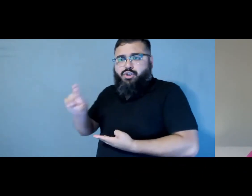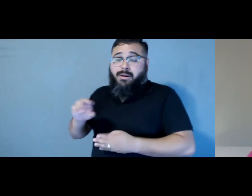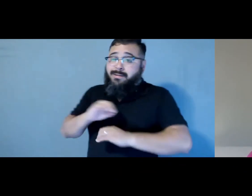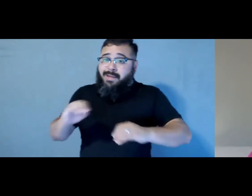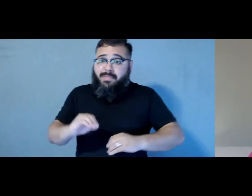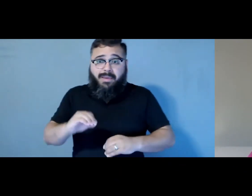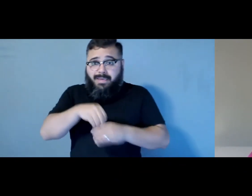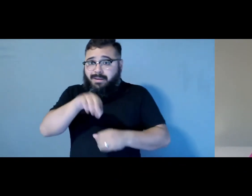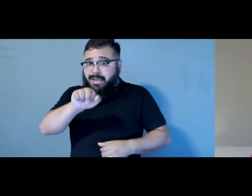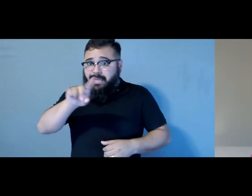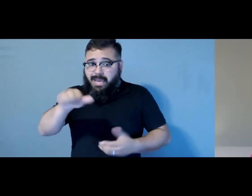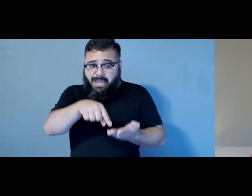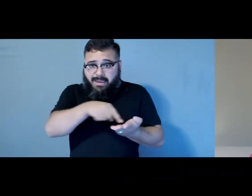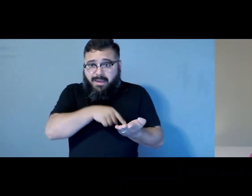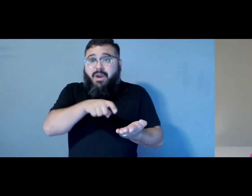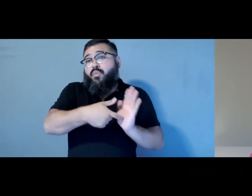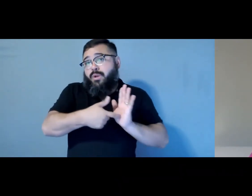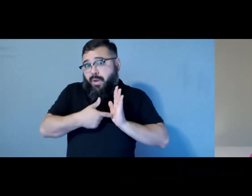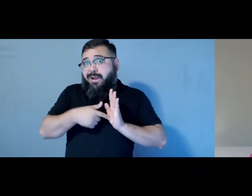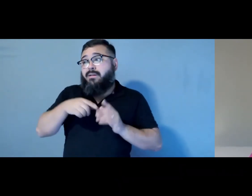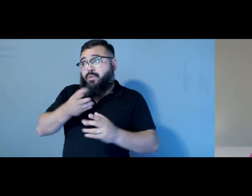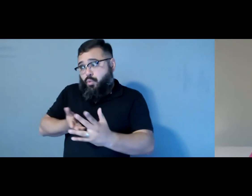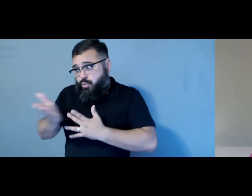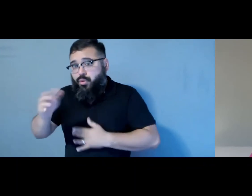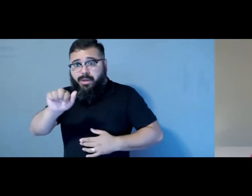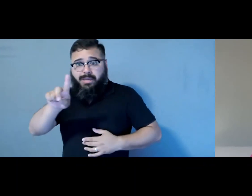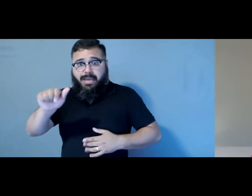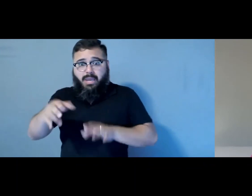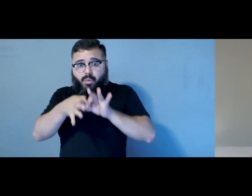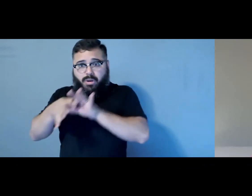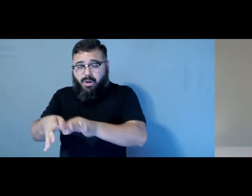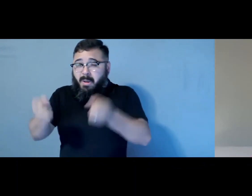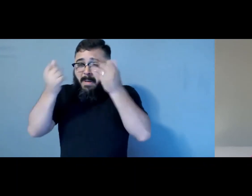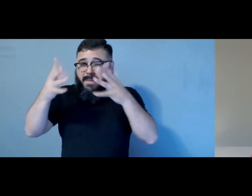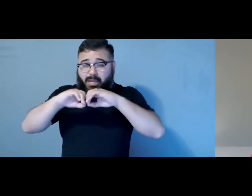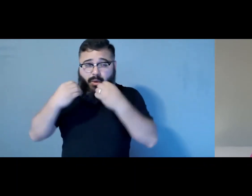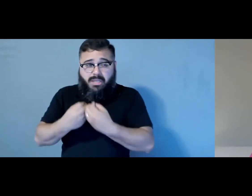it has to go through an ADA coordinator, most organizations, or a lot of organizations don't have an ADA coordinator